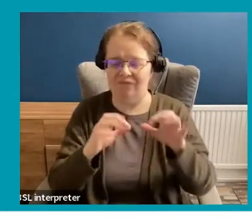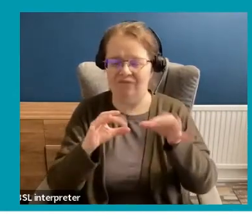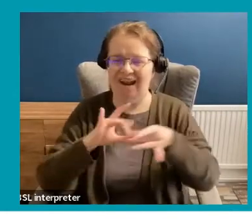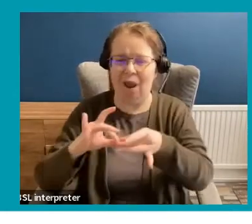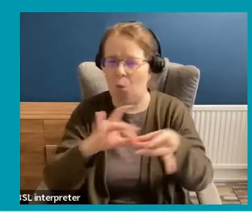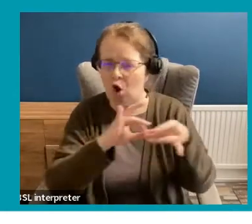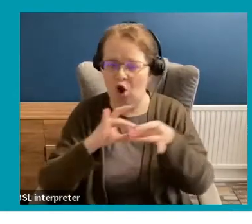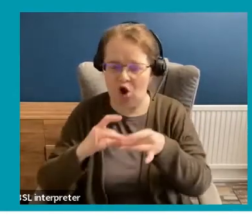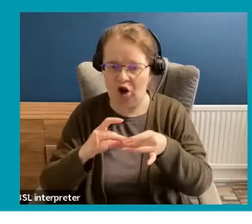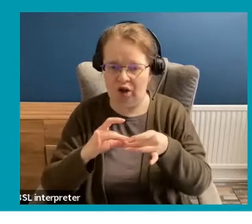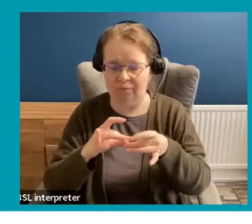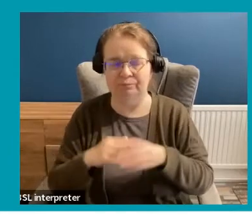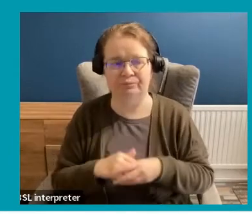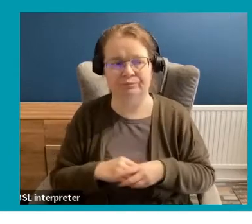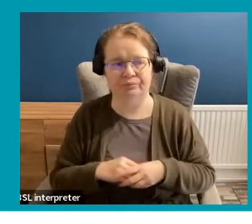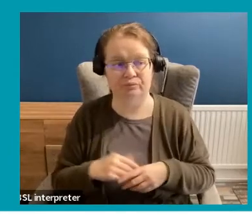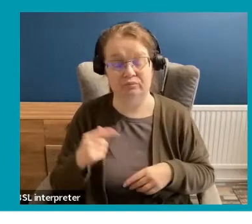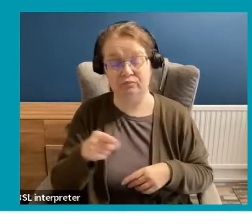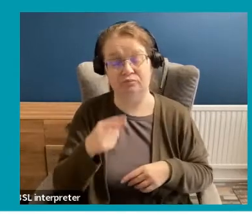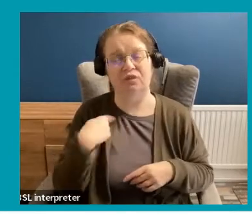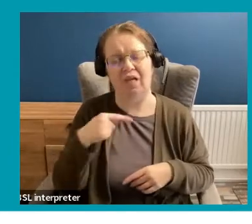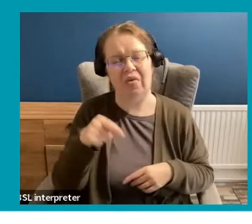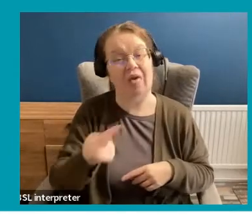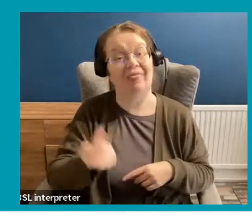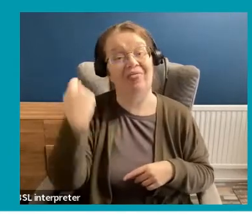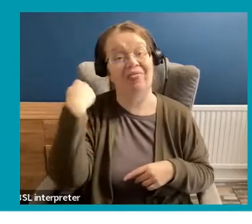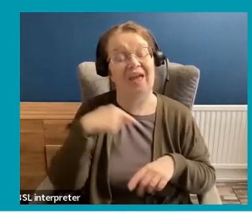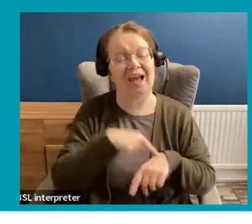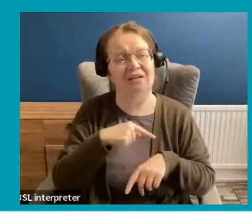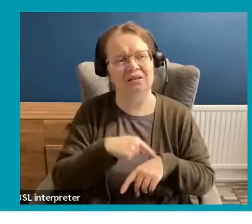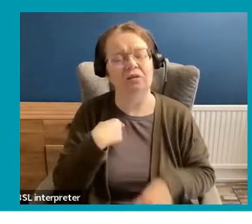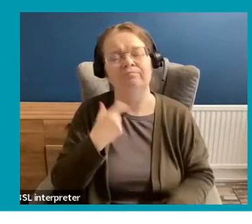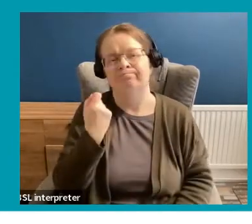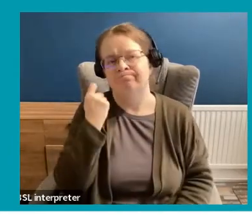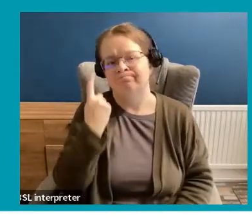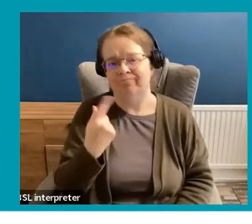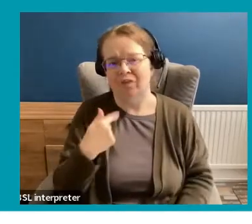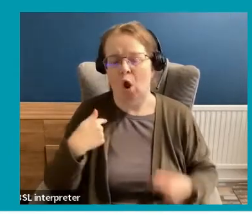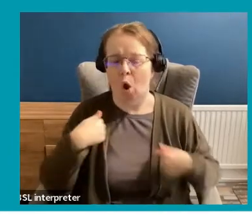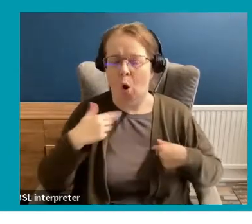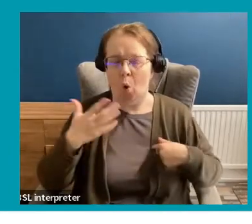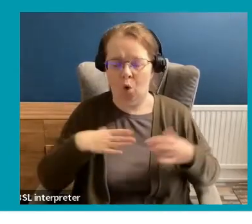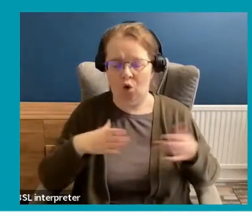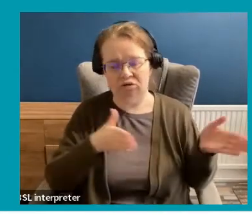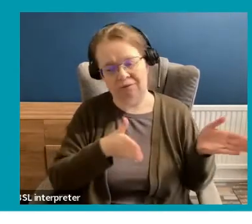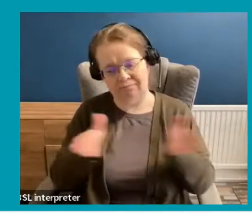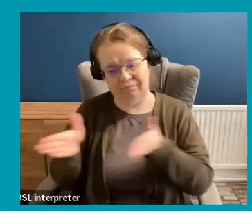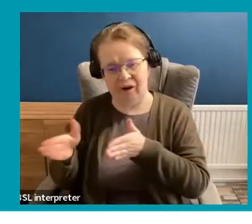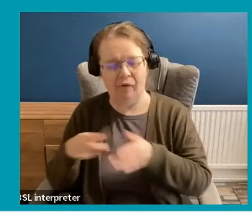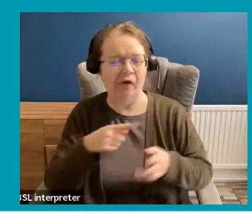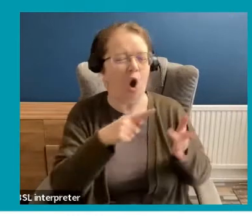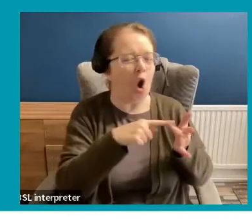At that point I realized I wanted to make a career out of diversity rather than IT project management.